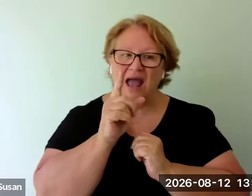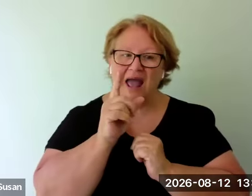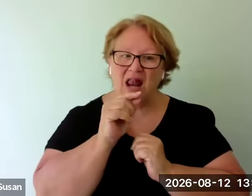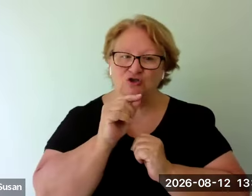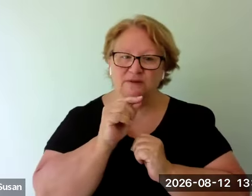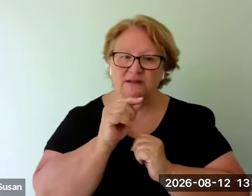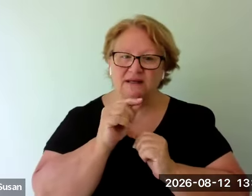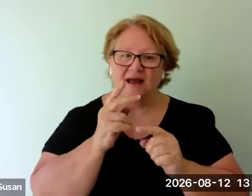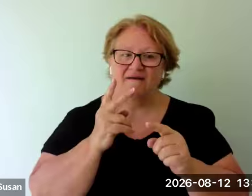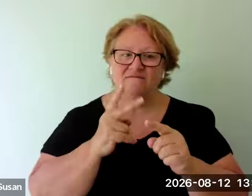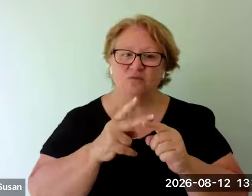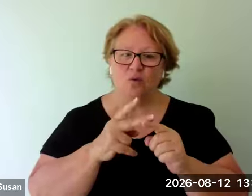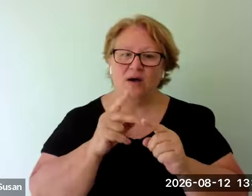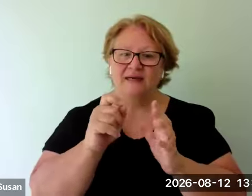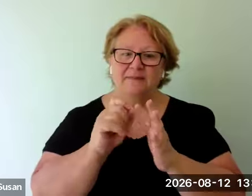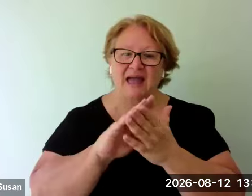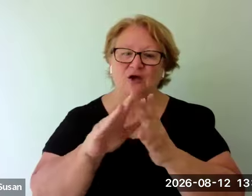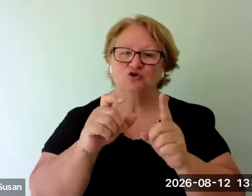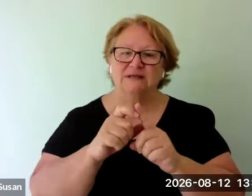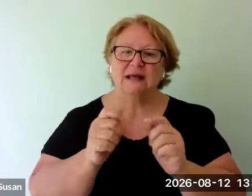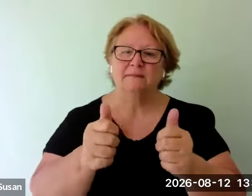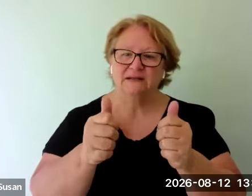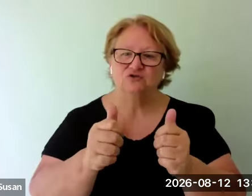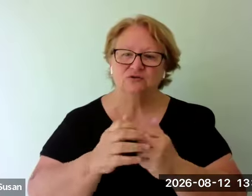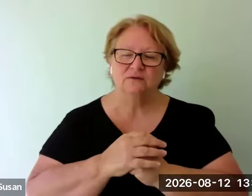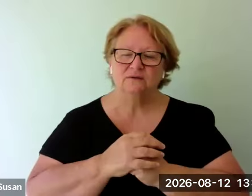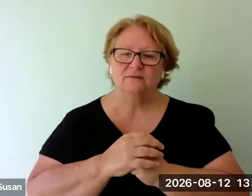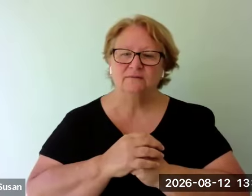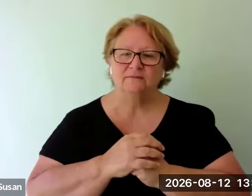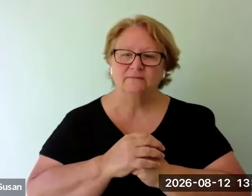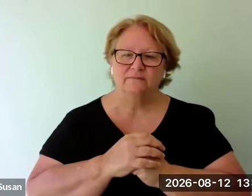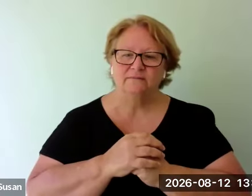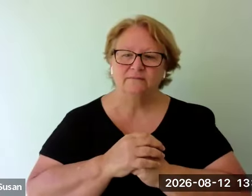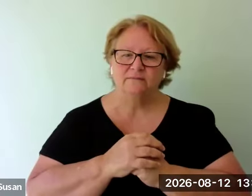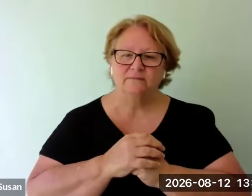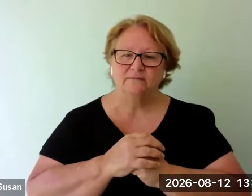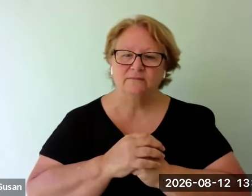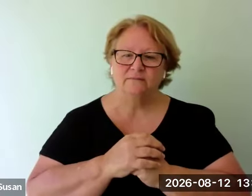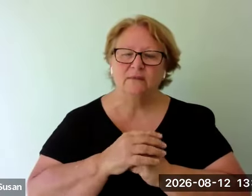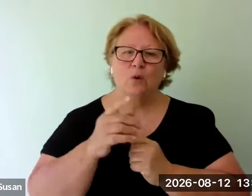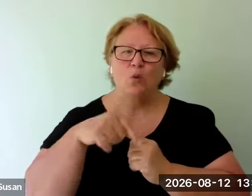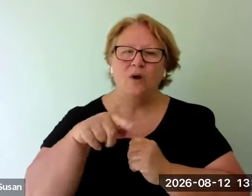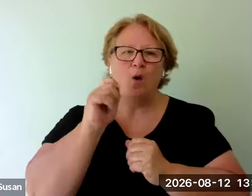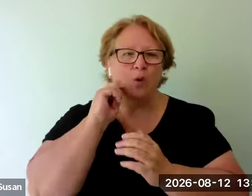. CATHERINE: Catherine speaking. So I think this is